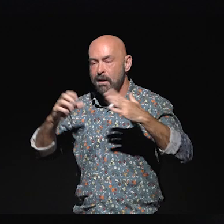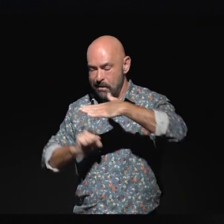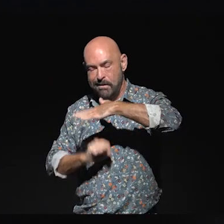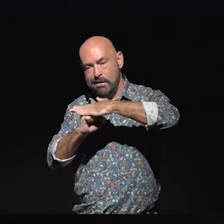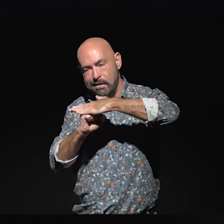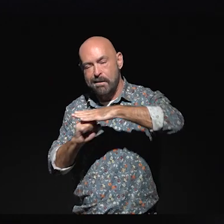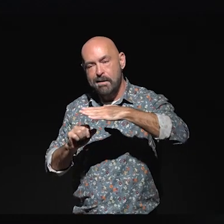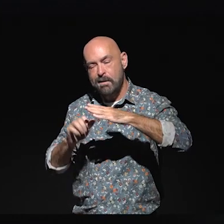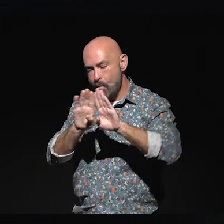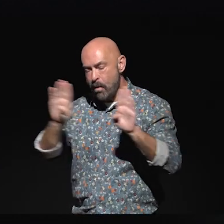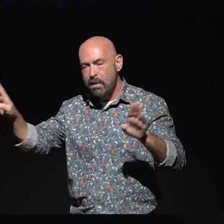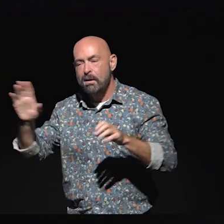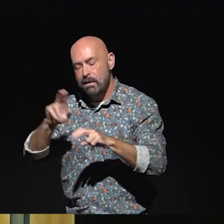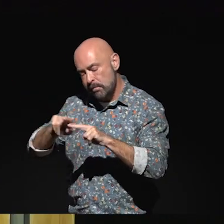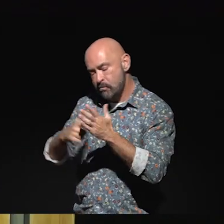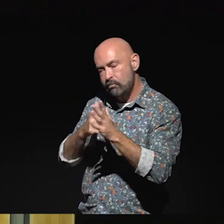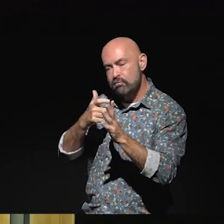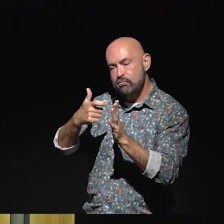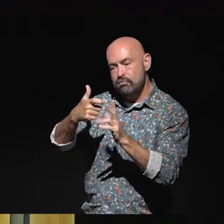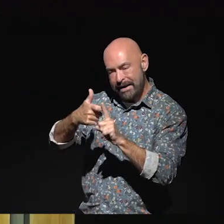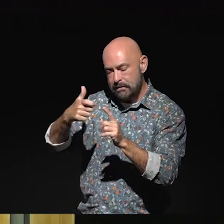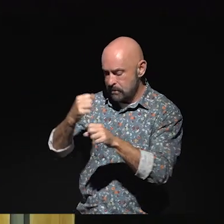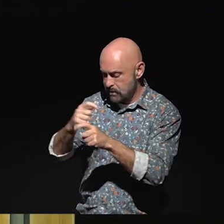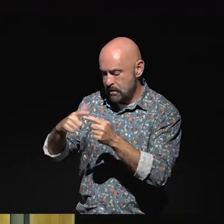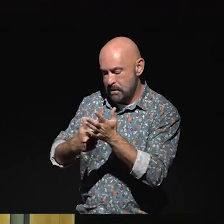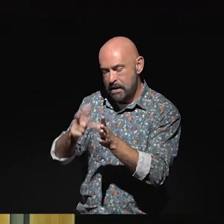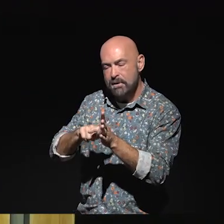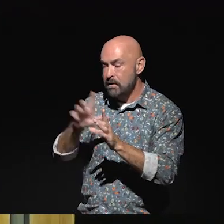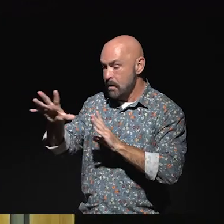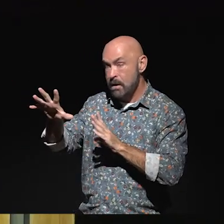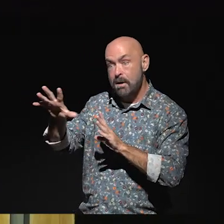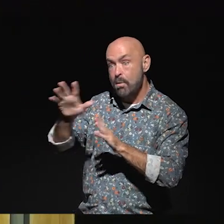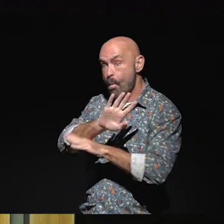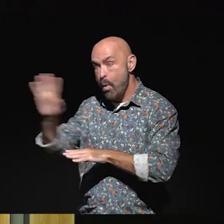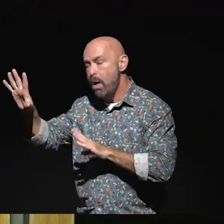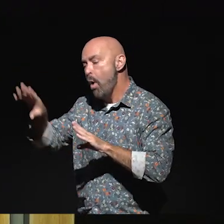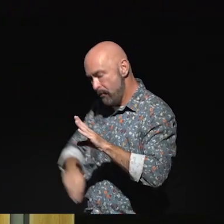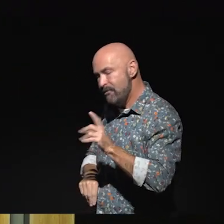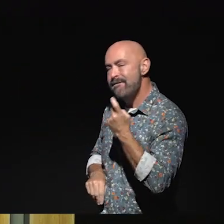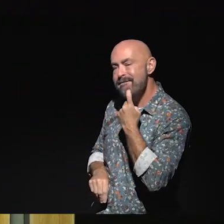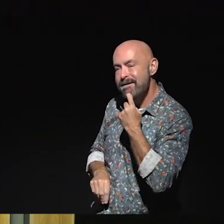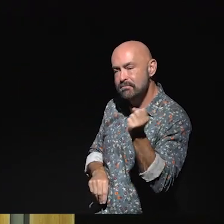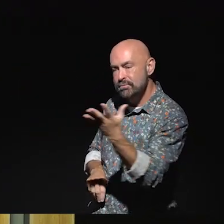the great Frank Gehry took out the wall and replaced it with glass, as you see on the left here.